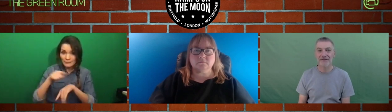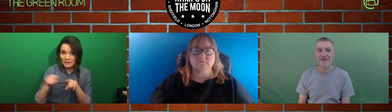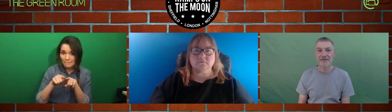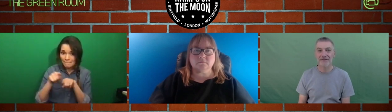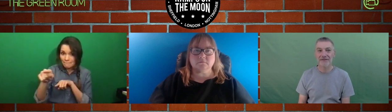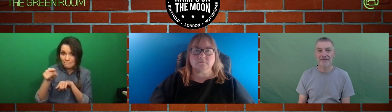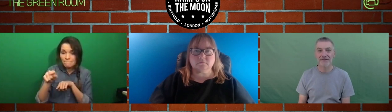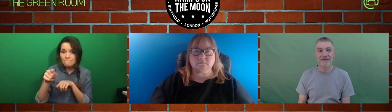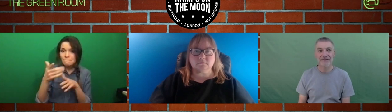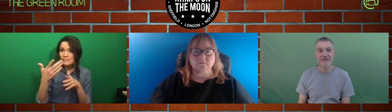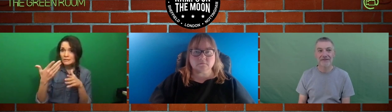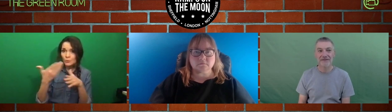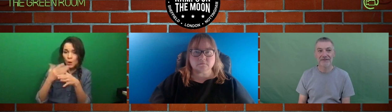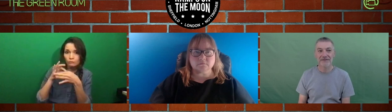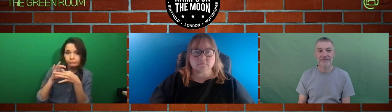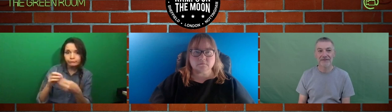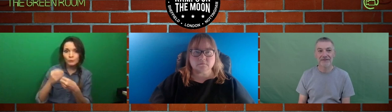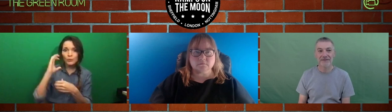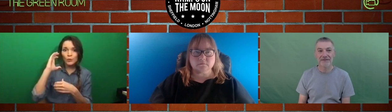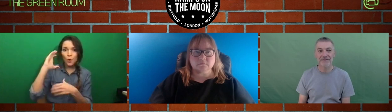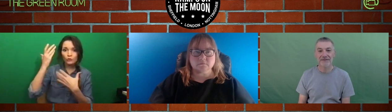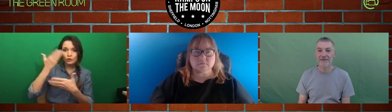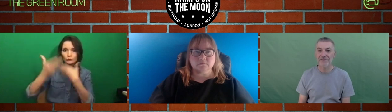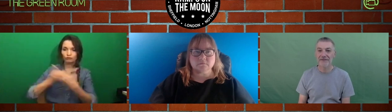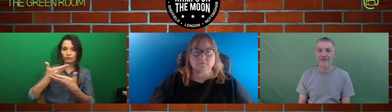worked with audio description as part of the show?